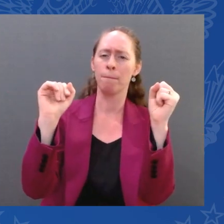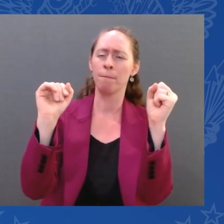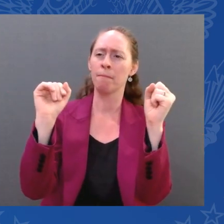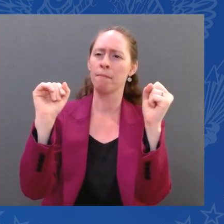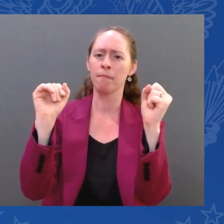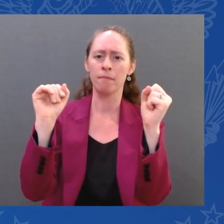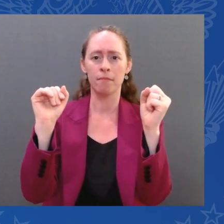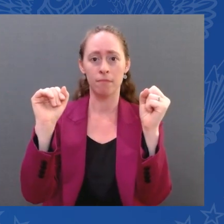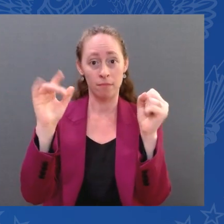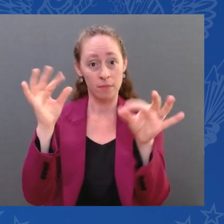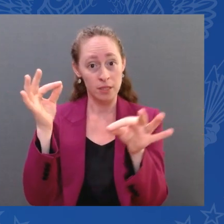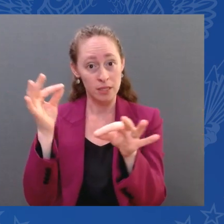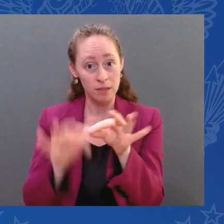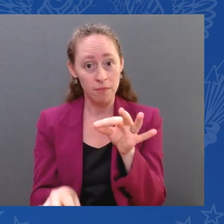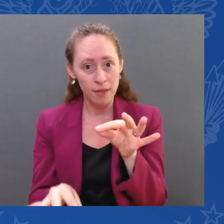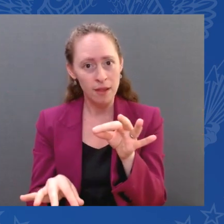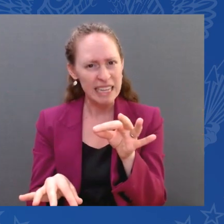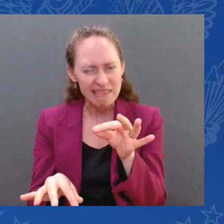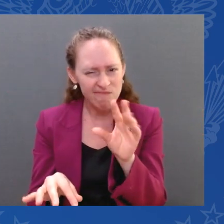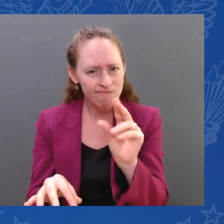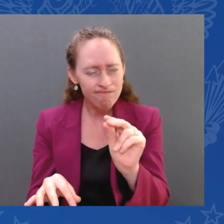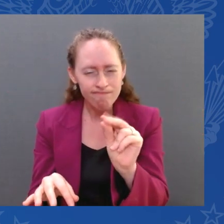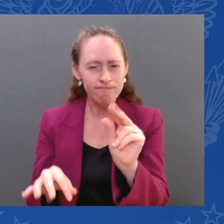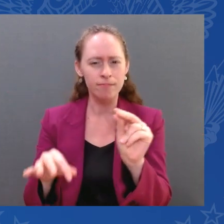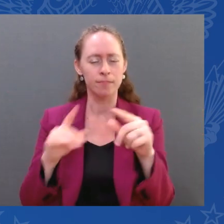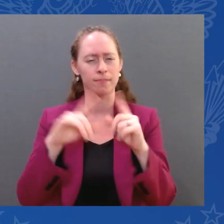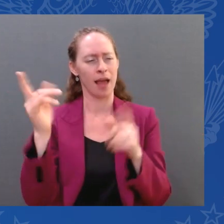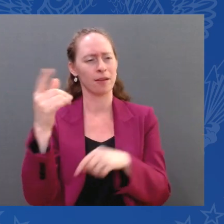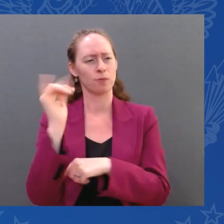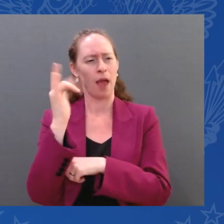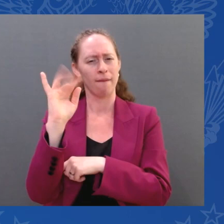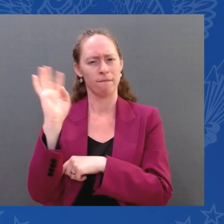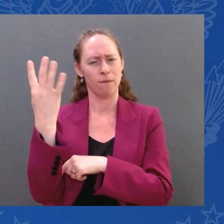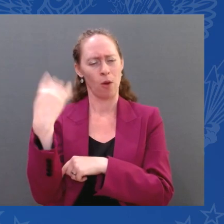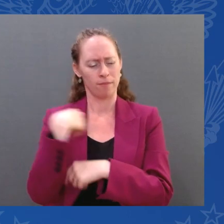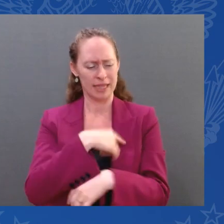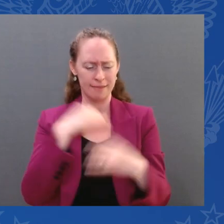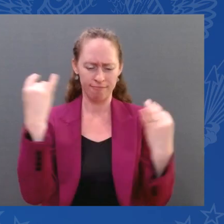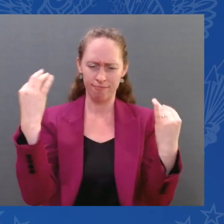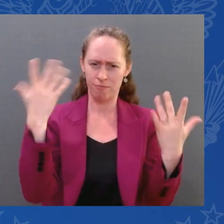and still binds us, binds us at our best. We strive for what we strive for.